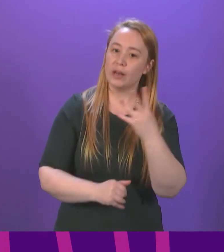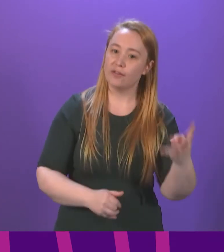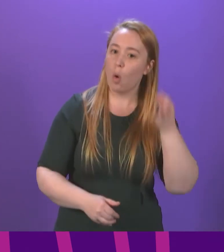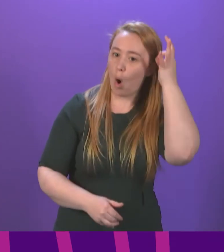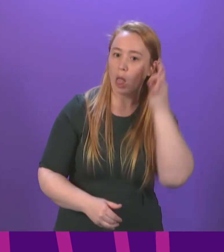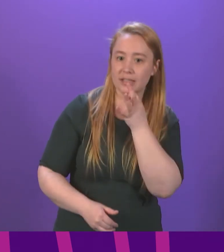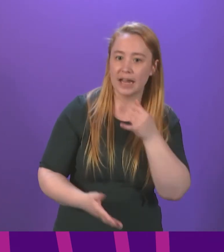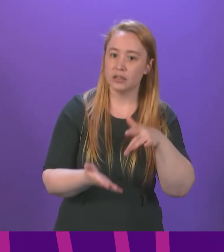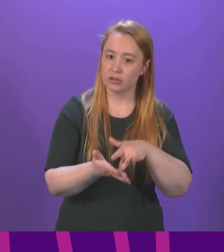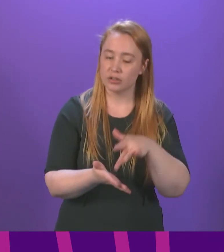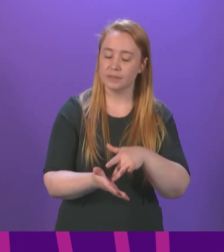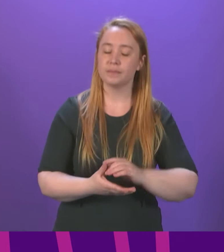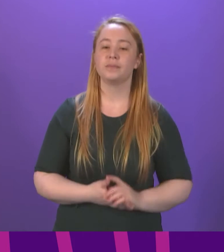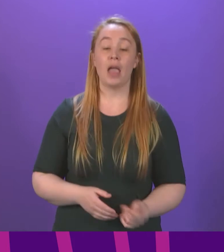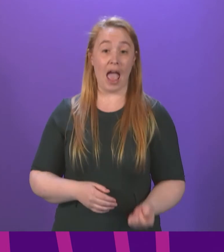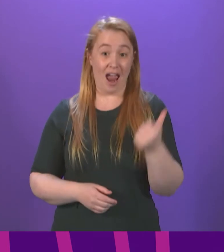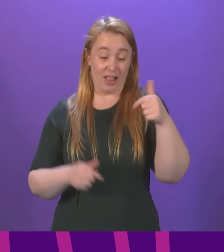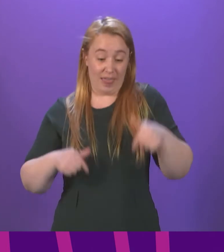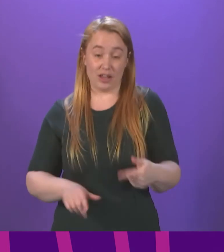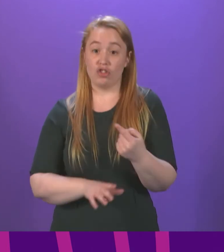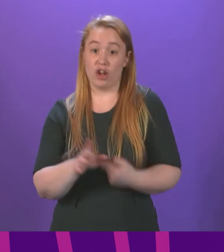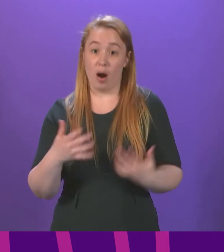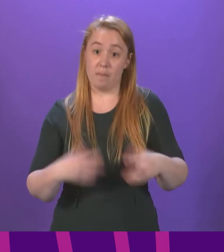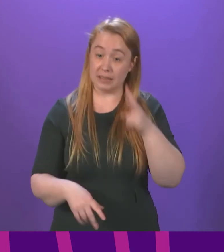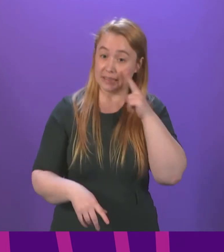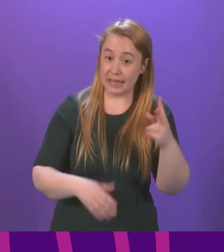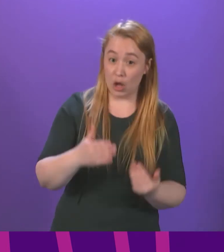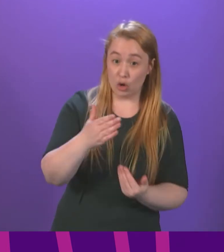In the early part of this year, we have seen the emergence of new and more transmissible